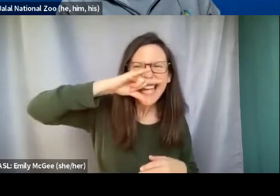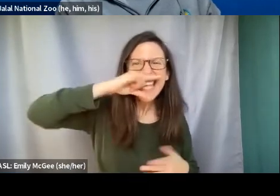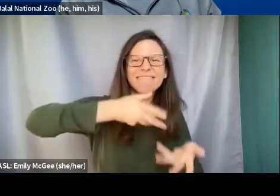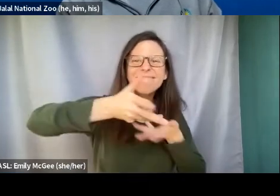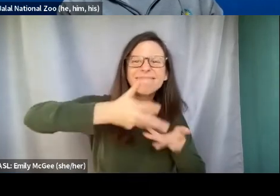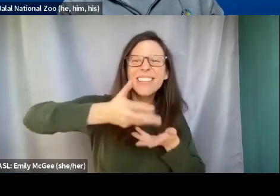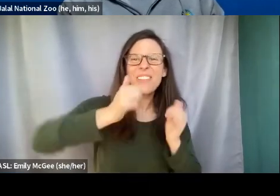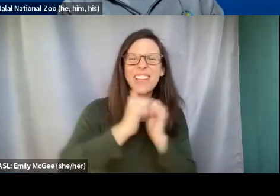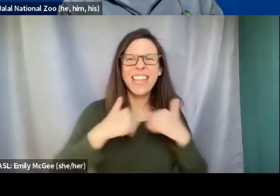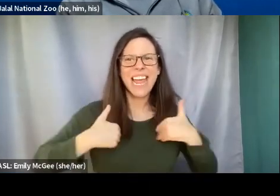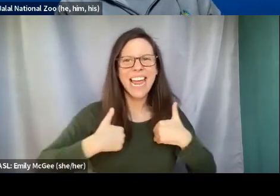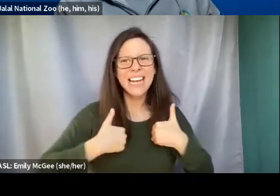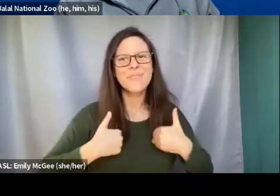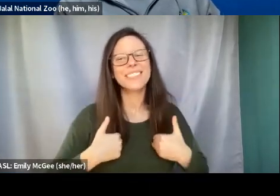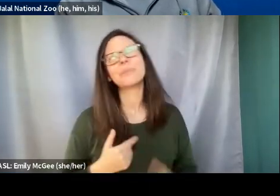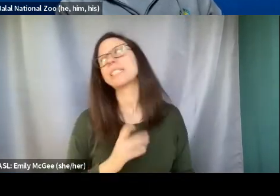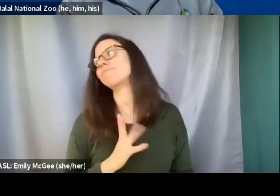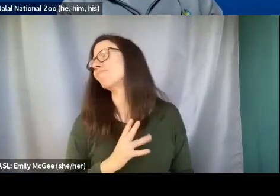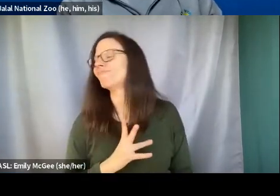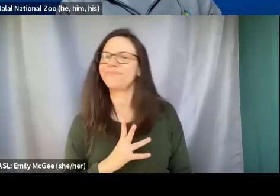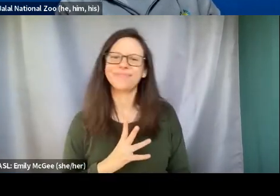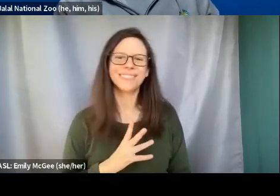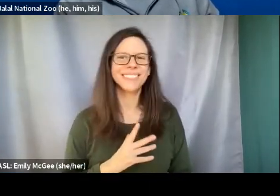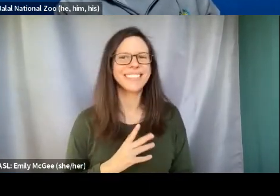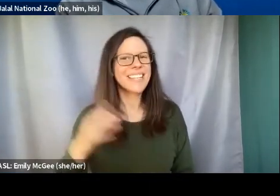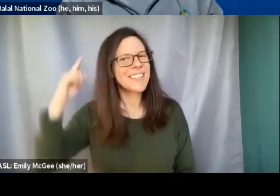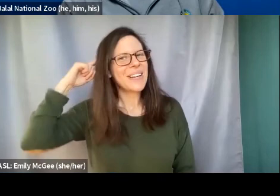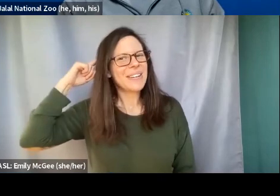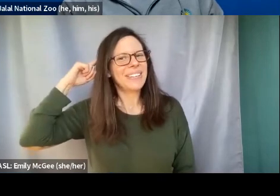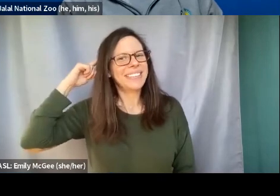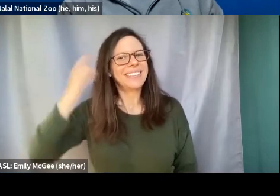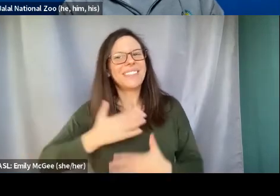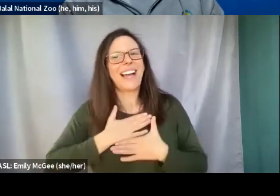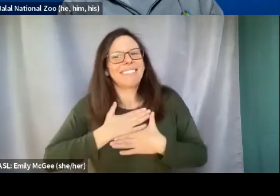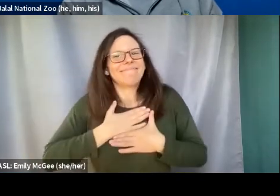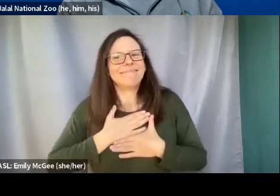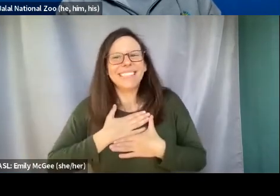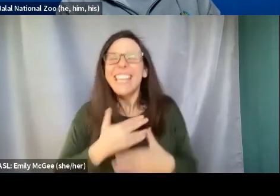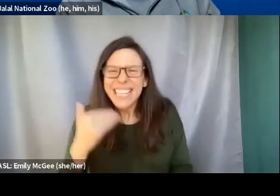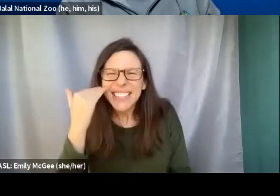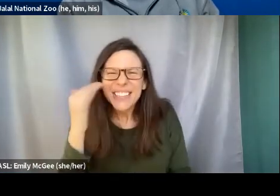you know in my mind I'm singing you know Maui "You're Welcome". Well, sometimes out loud.